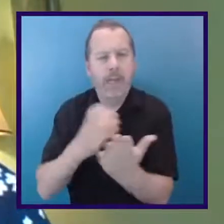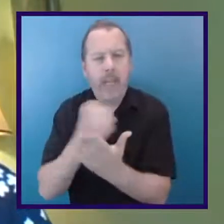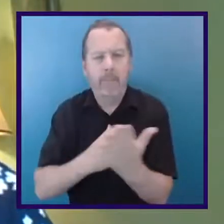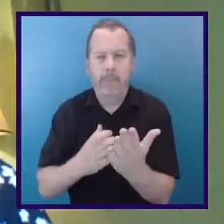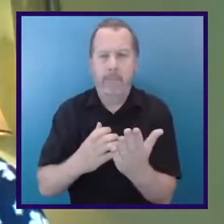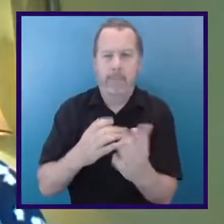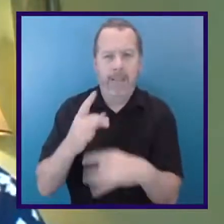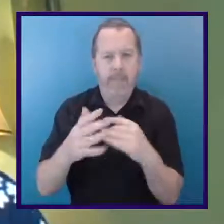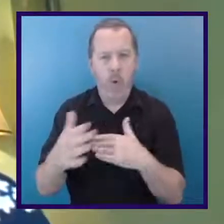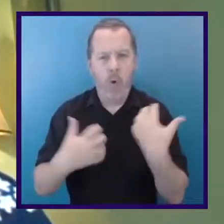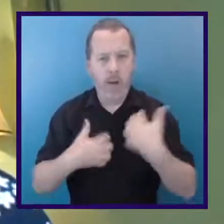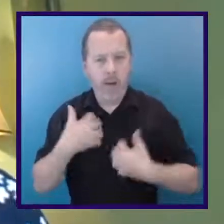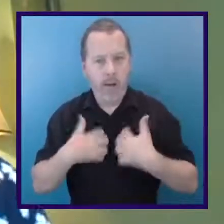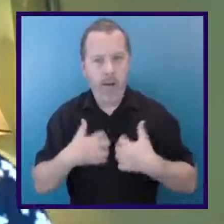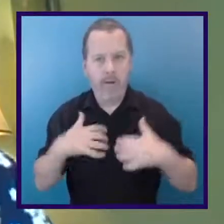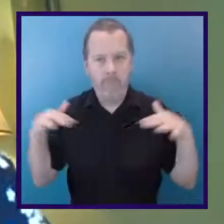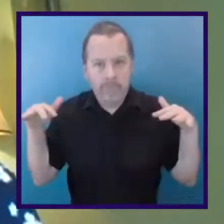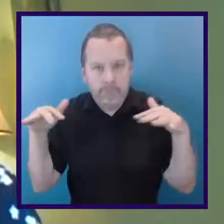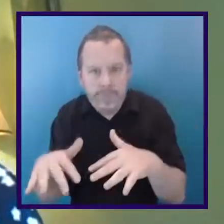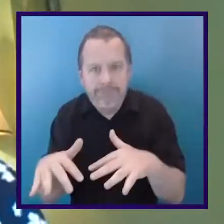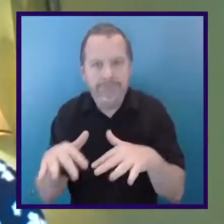to make it more appealing to pupils like yourself.